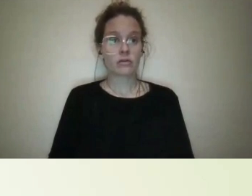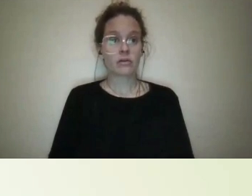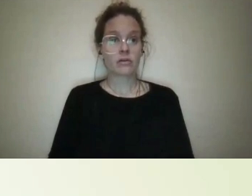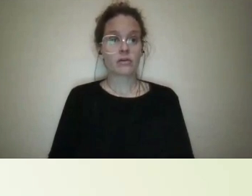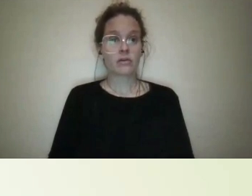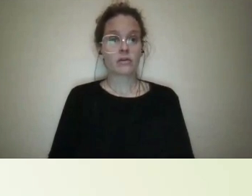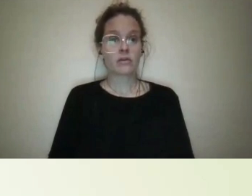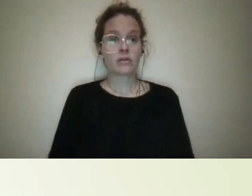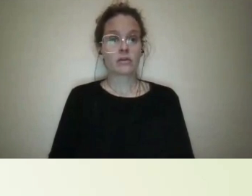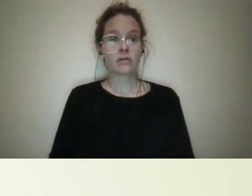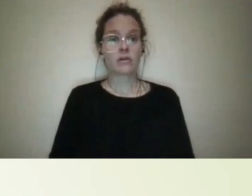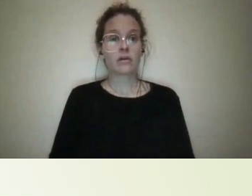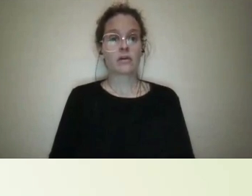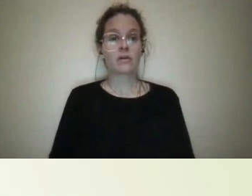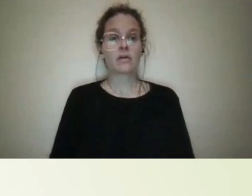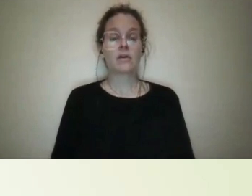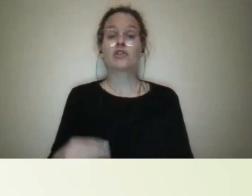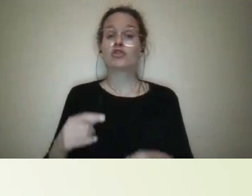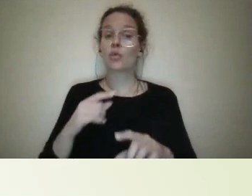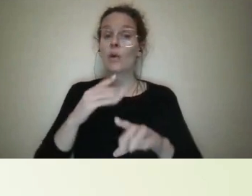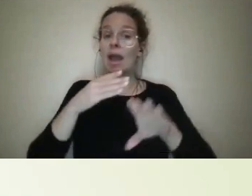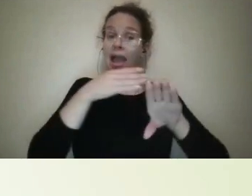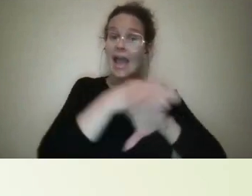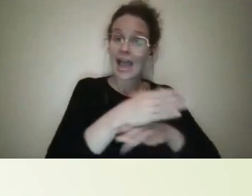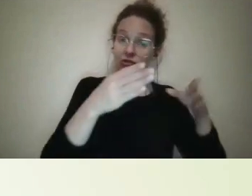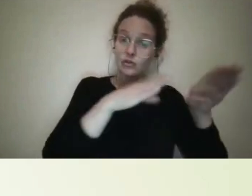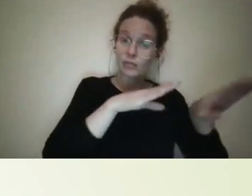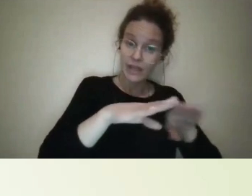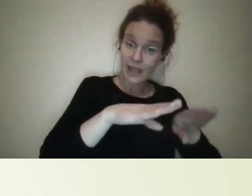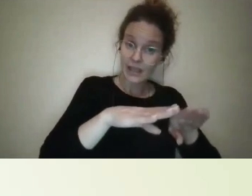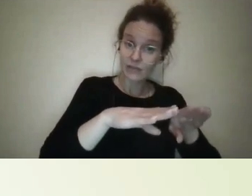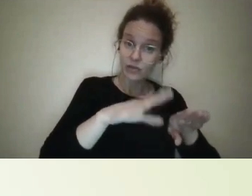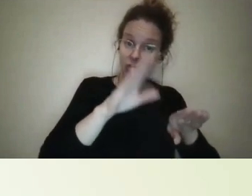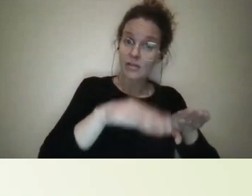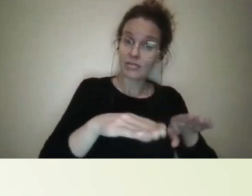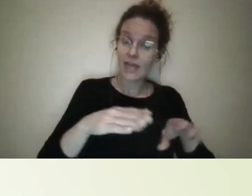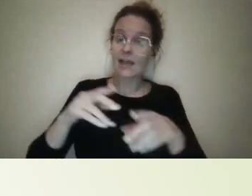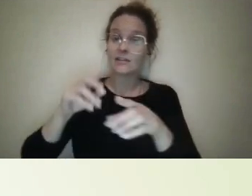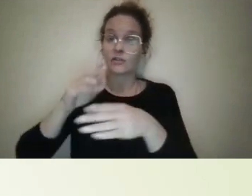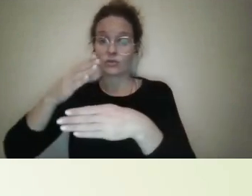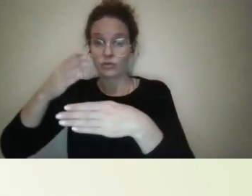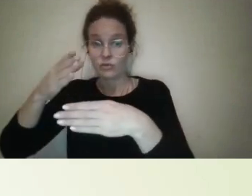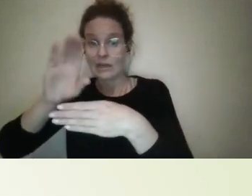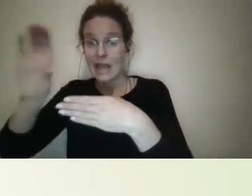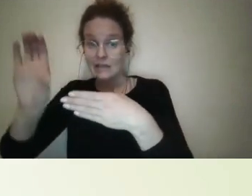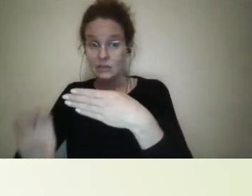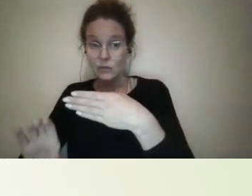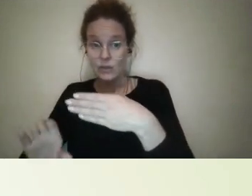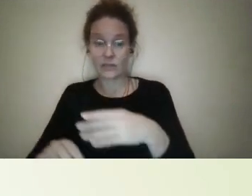that I'm calling a consequence. So if I'm having a positive behavior, the consequence is, I get